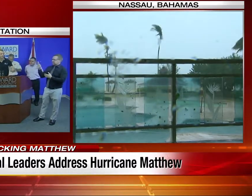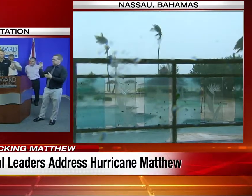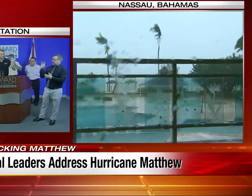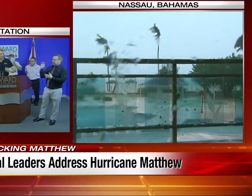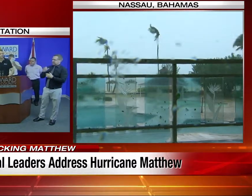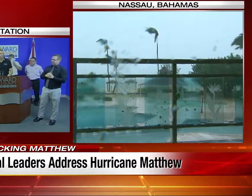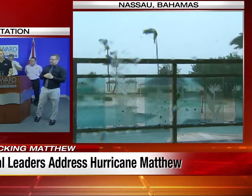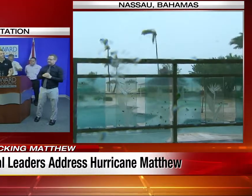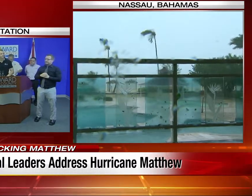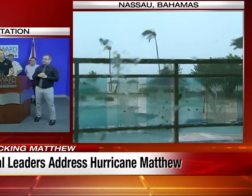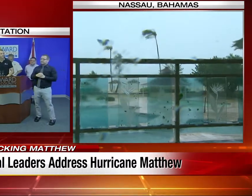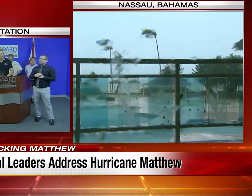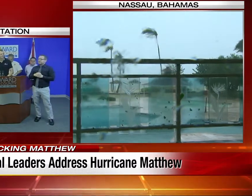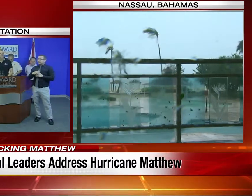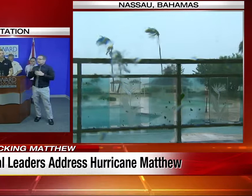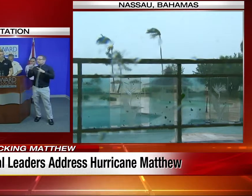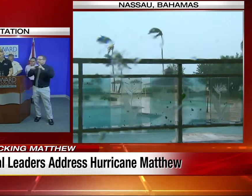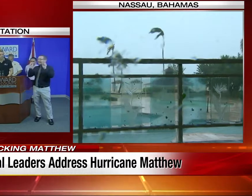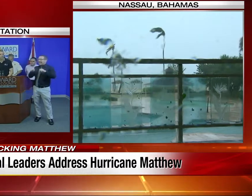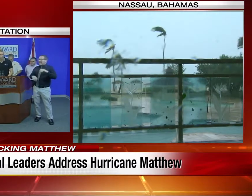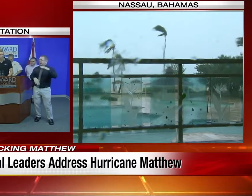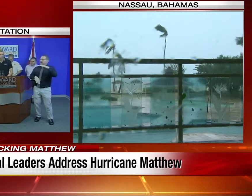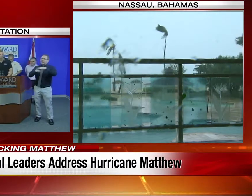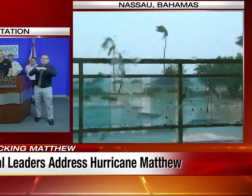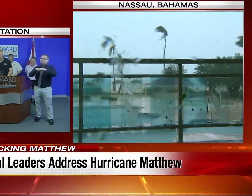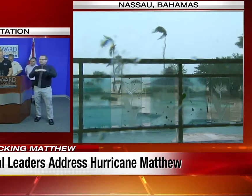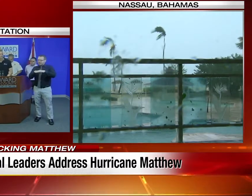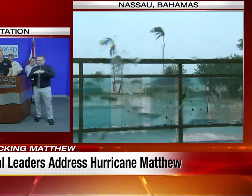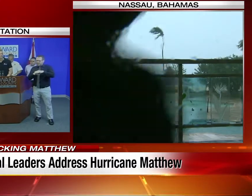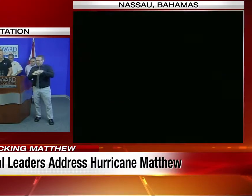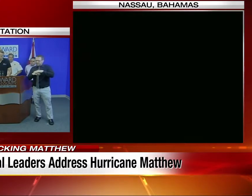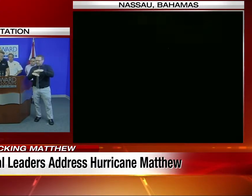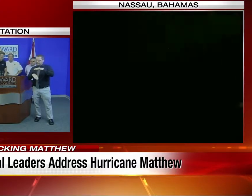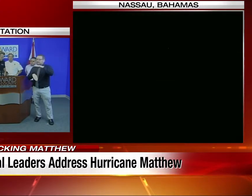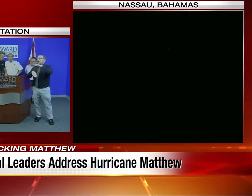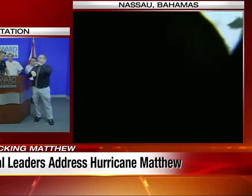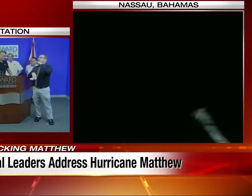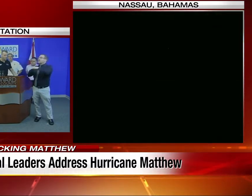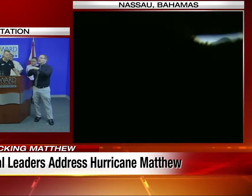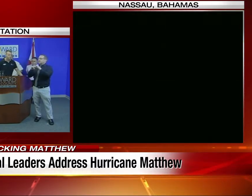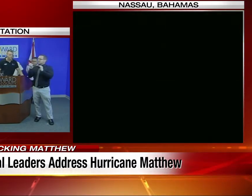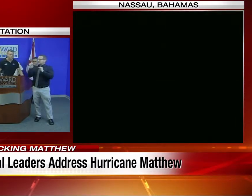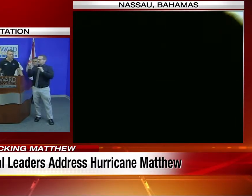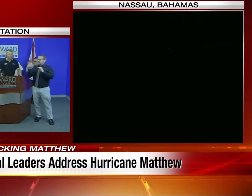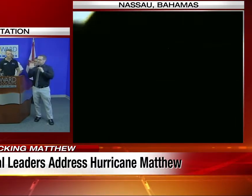THIS MORNING IT'S APPROXIMATELY 1900 PEOPLE AND WE HAVE CAPACITY